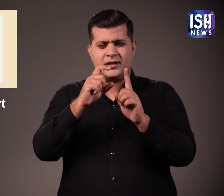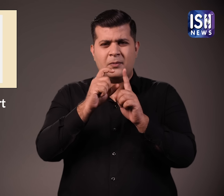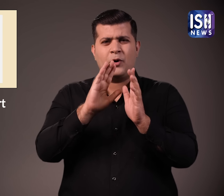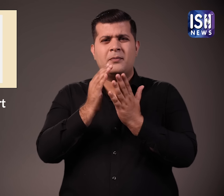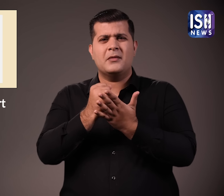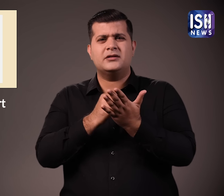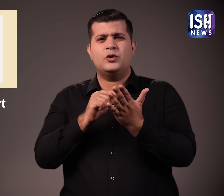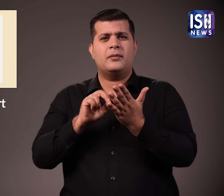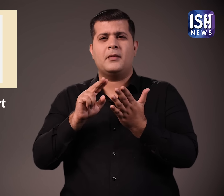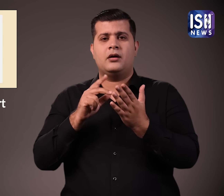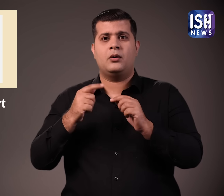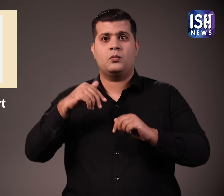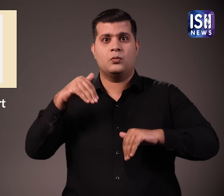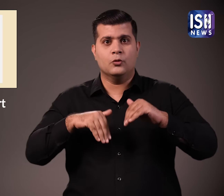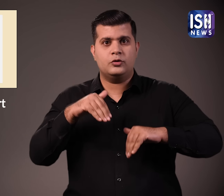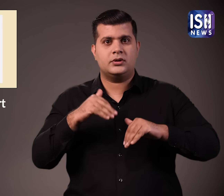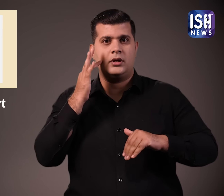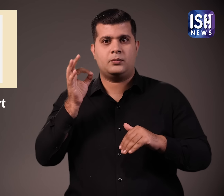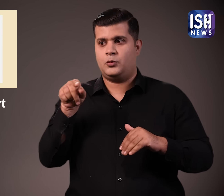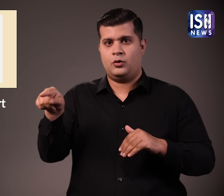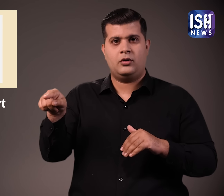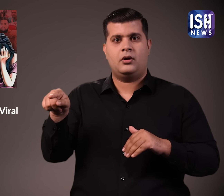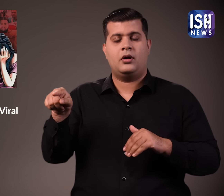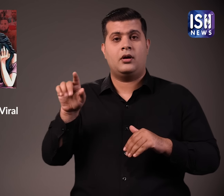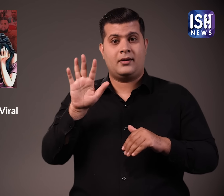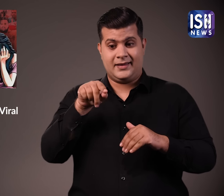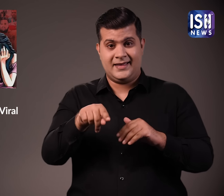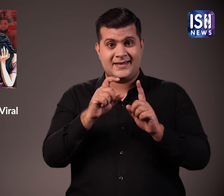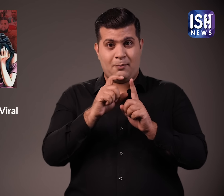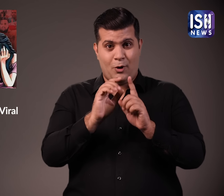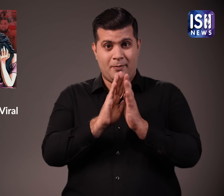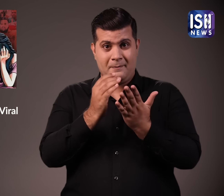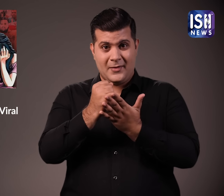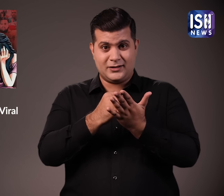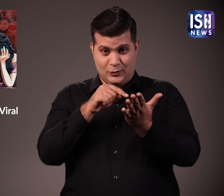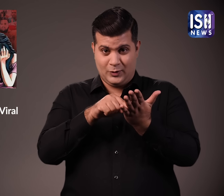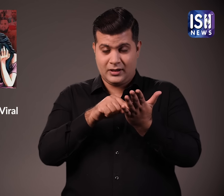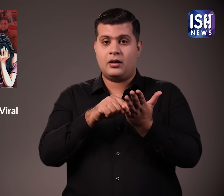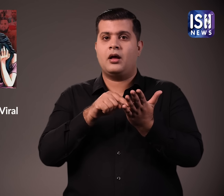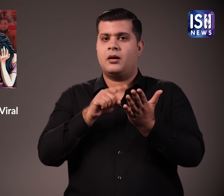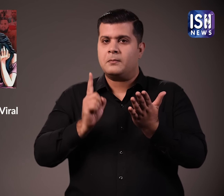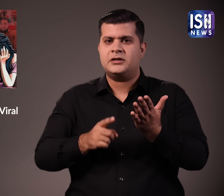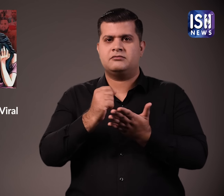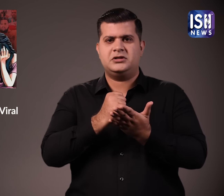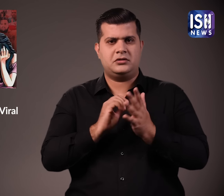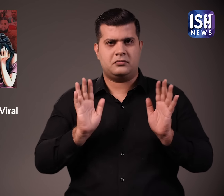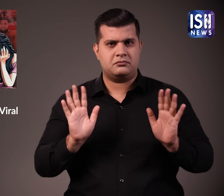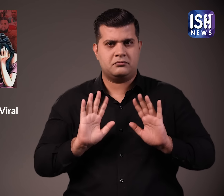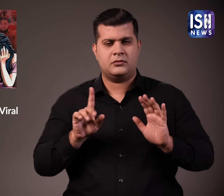Diplomatic passport is issued to politicians and no visa is required for such passport holders.